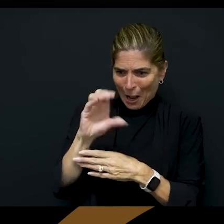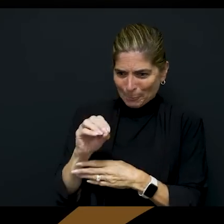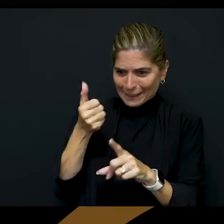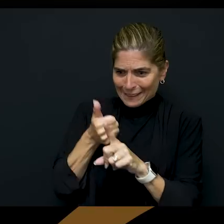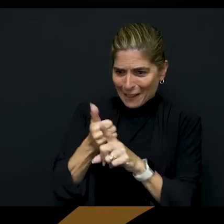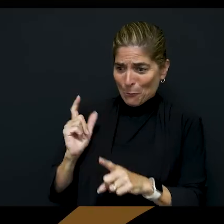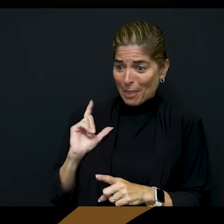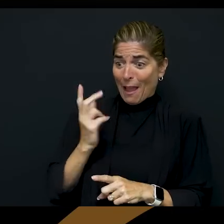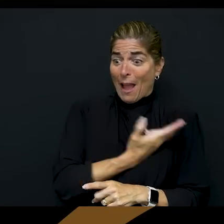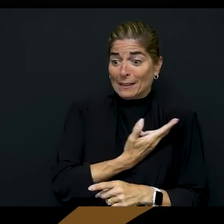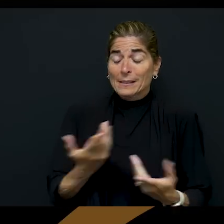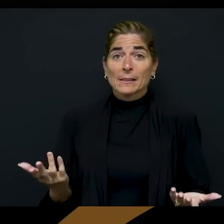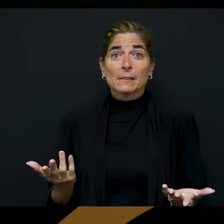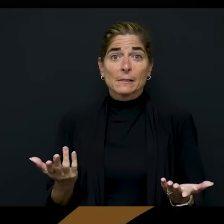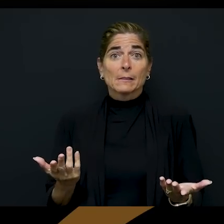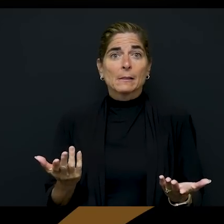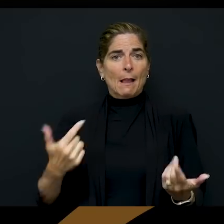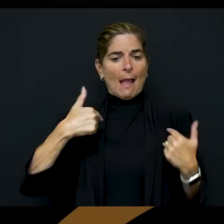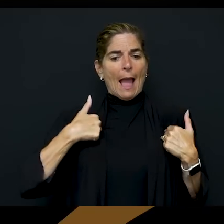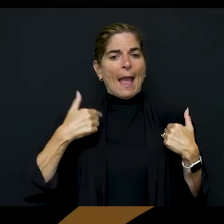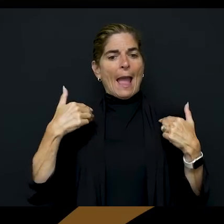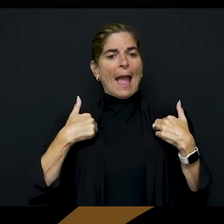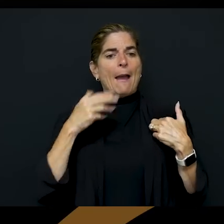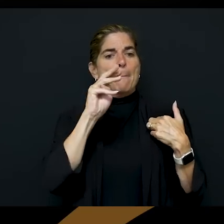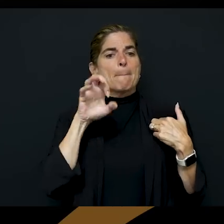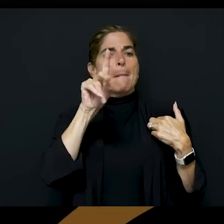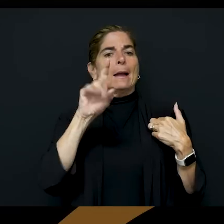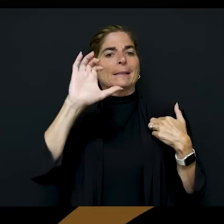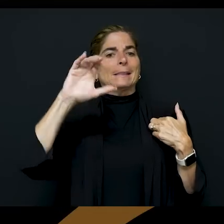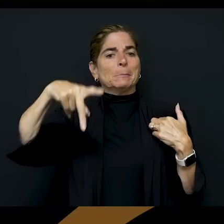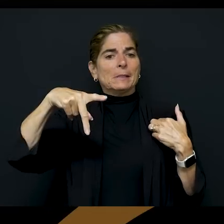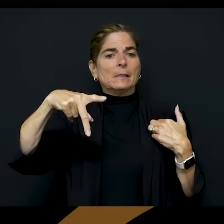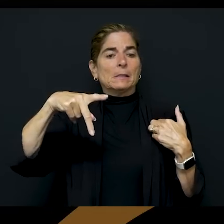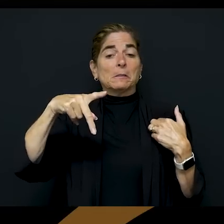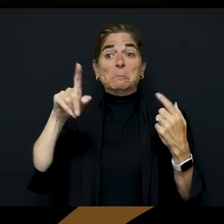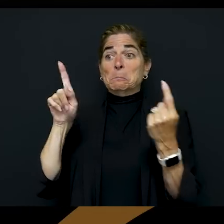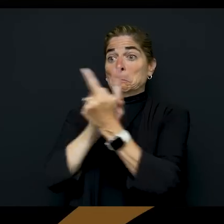I live with a mild cerebral palsy. I haven't met a single coworker at